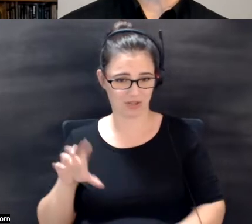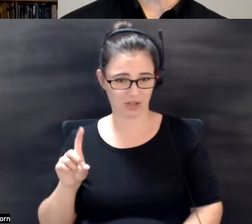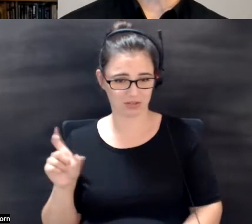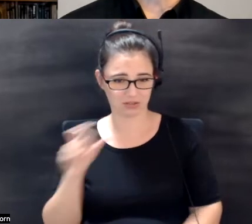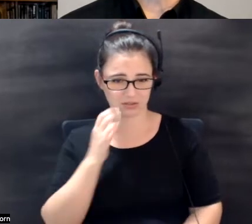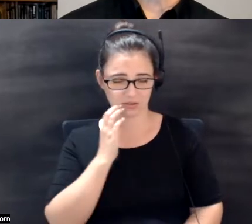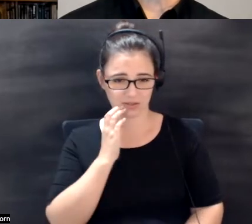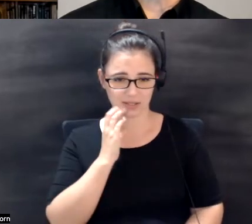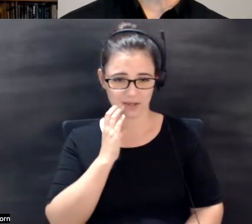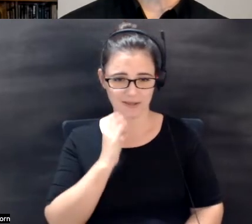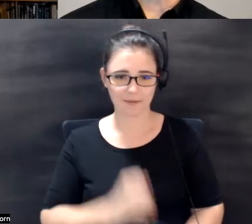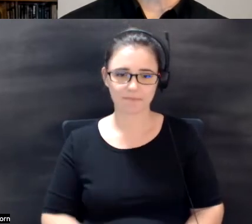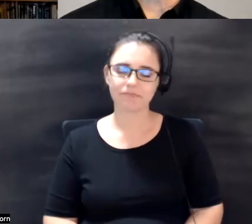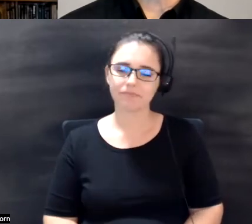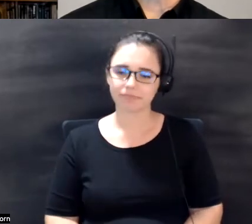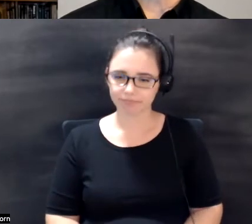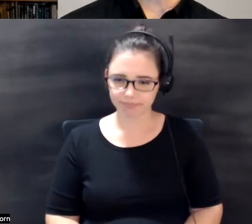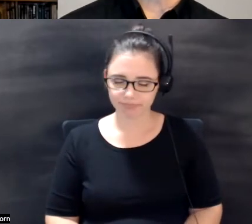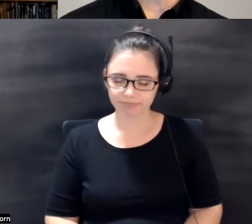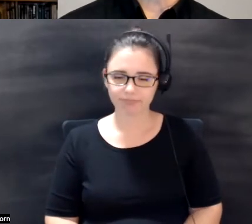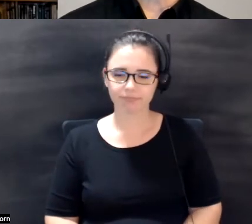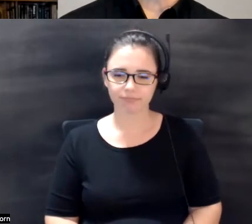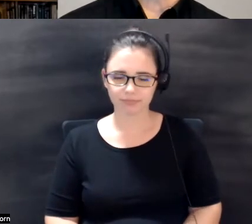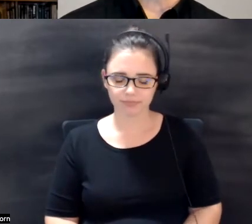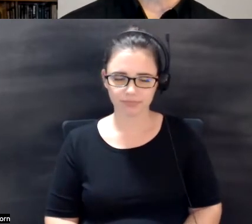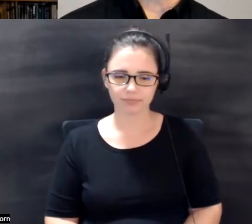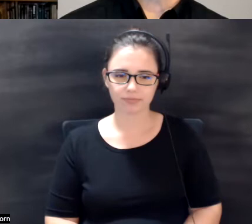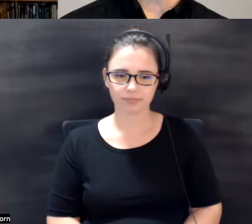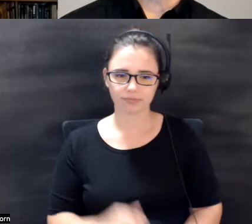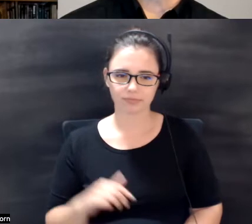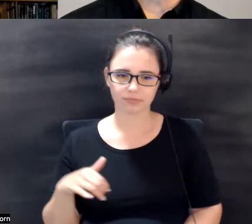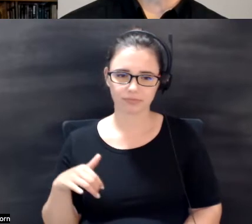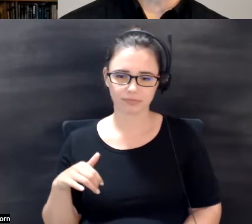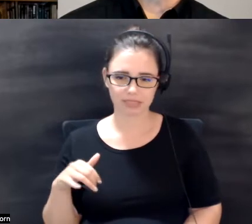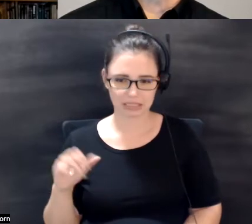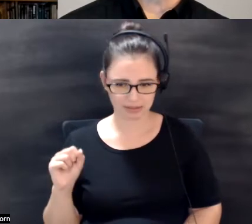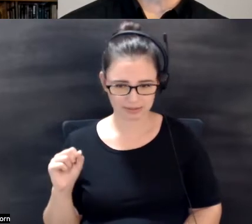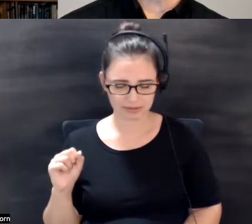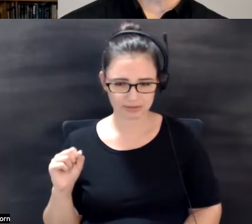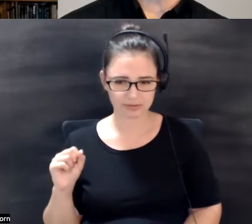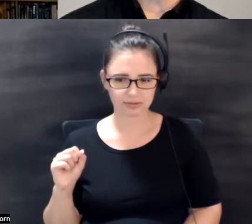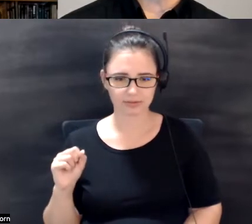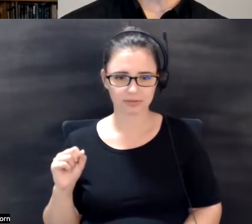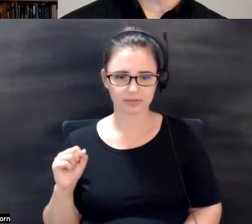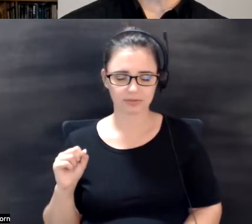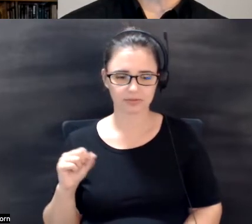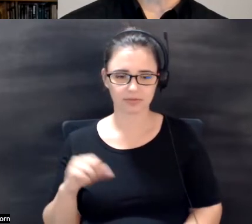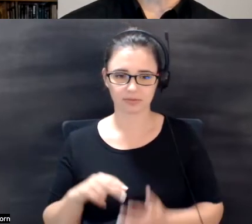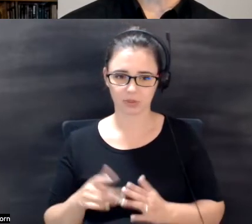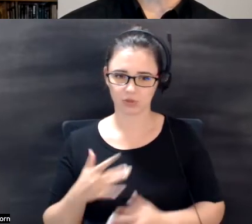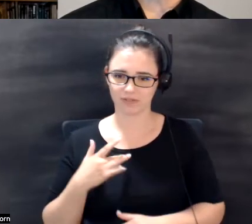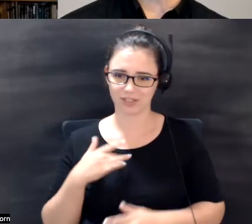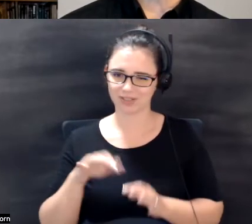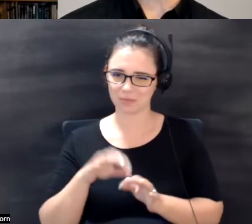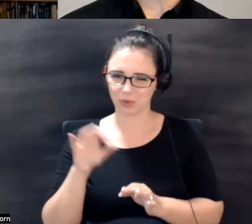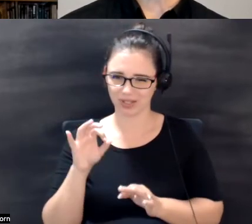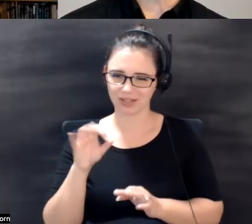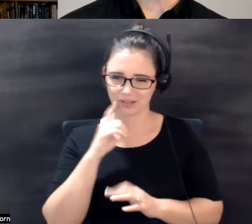I would say yes, you, you feel your spirit. The people who were there.